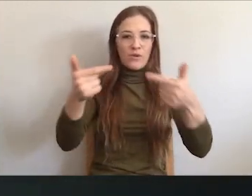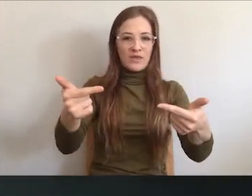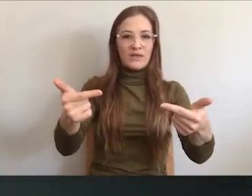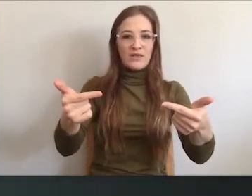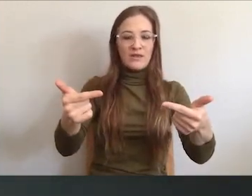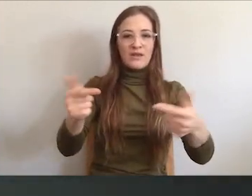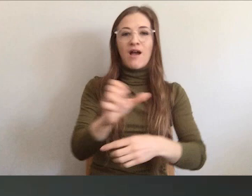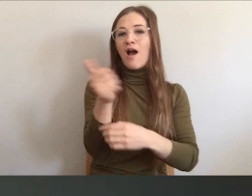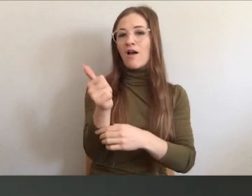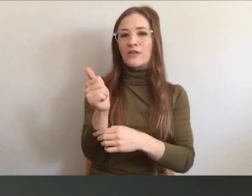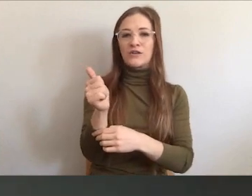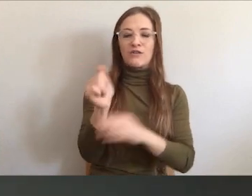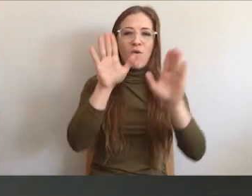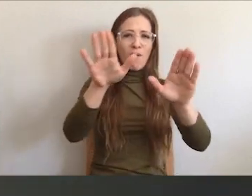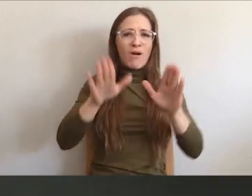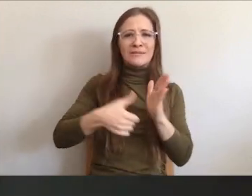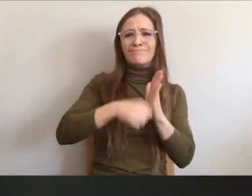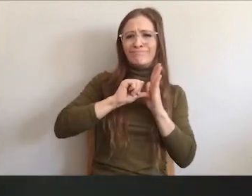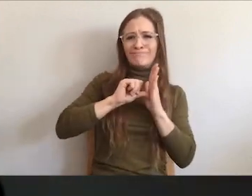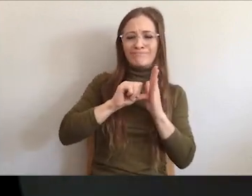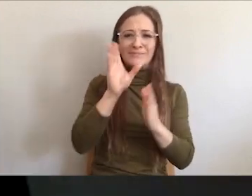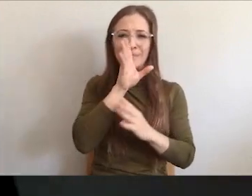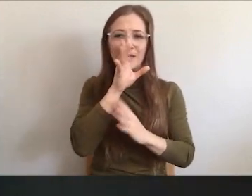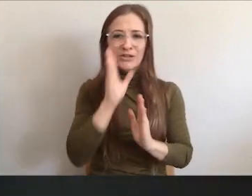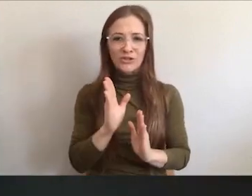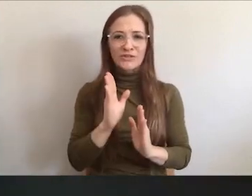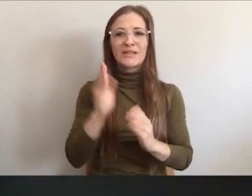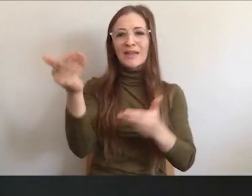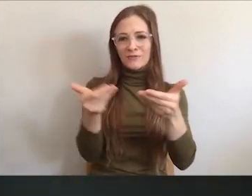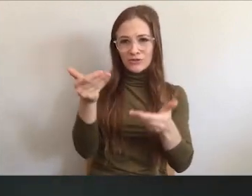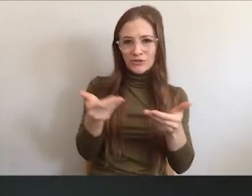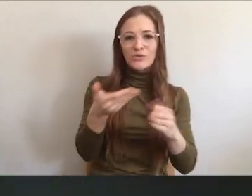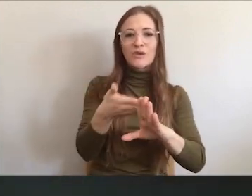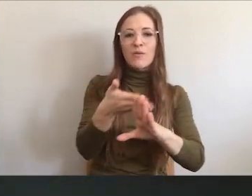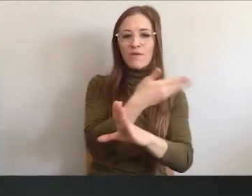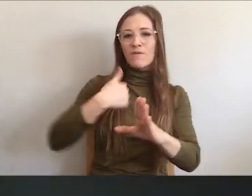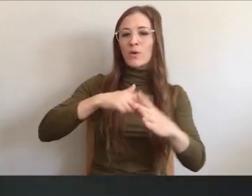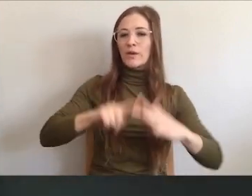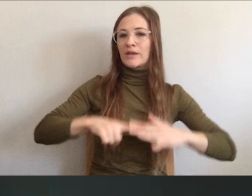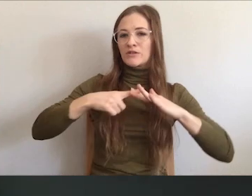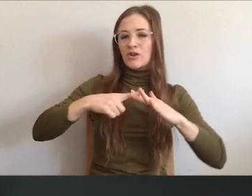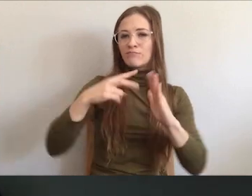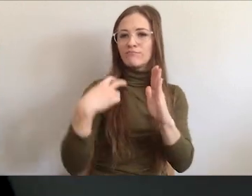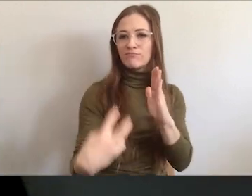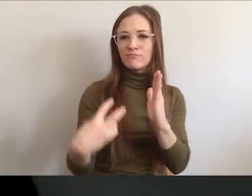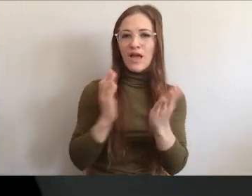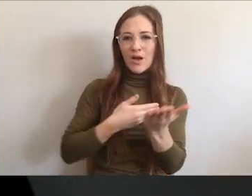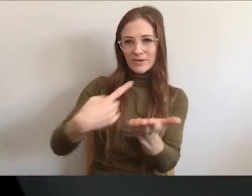to our other very impressive speakers to introduce themselves before we begin our discussion,